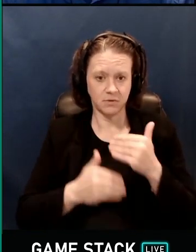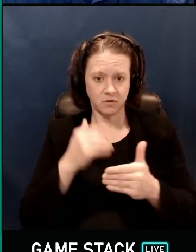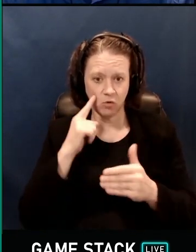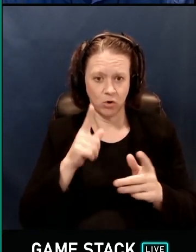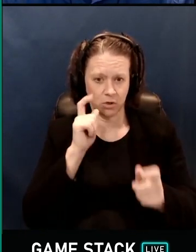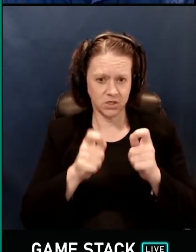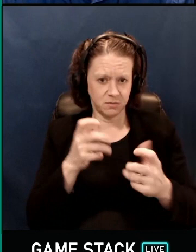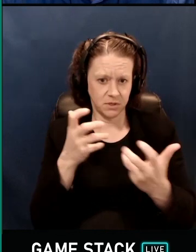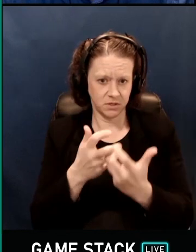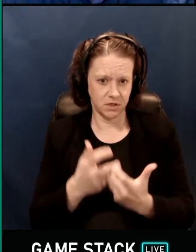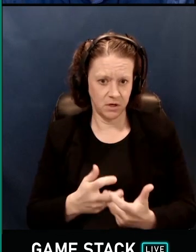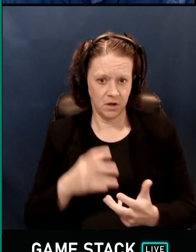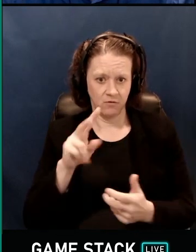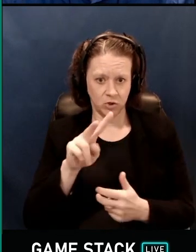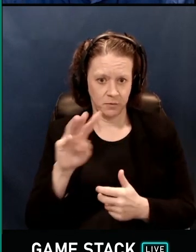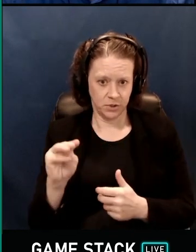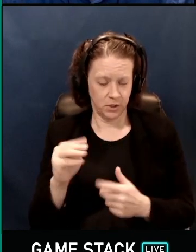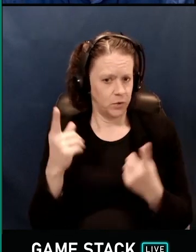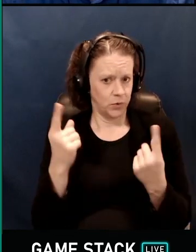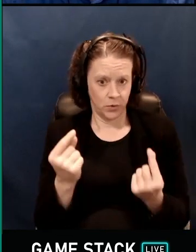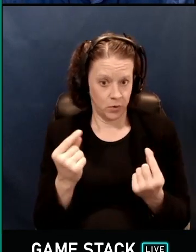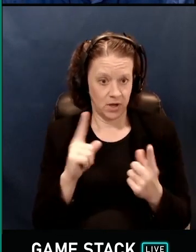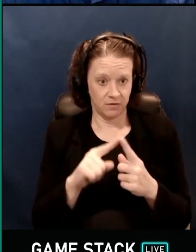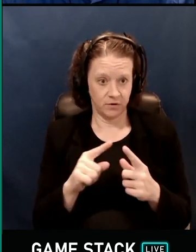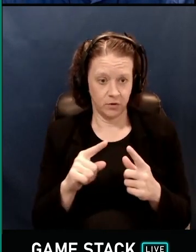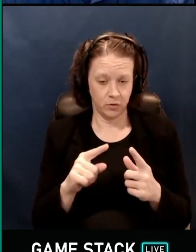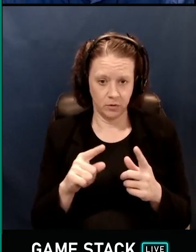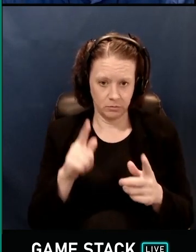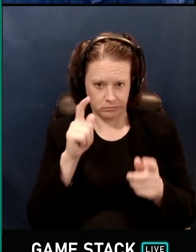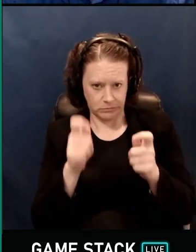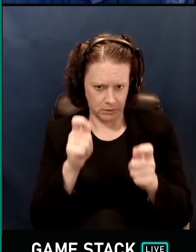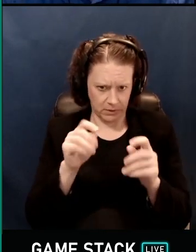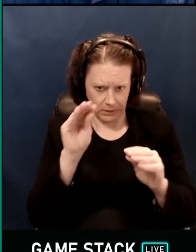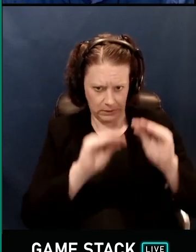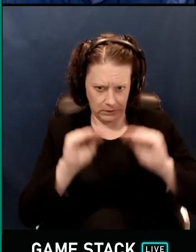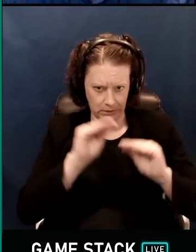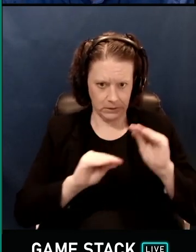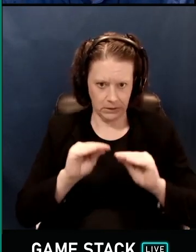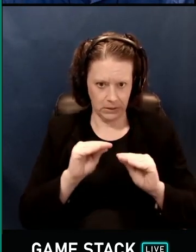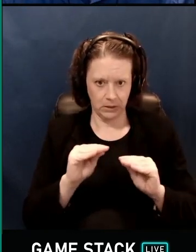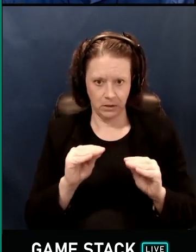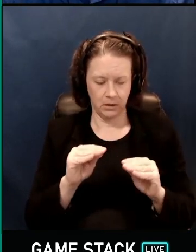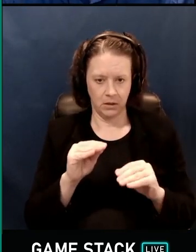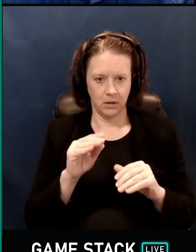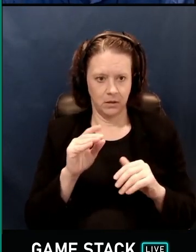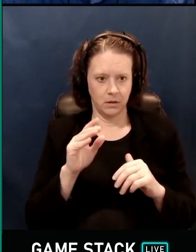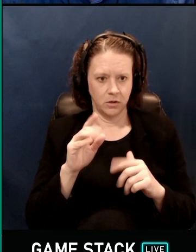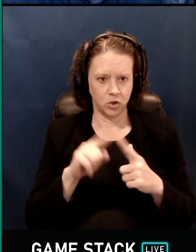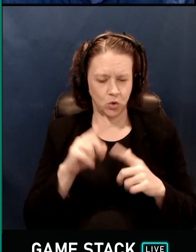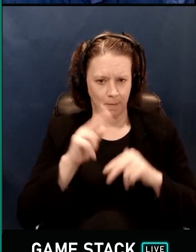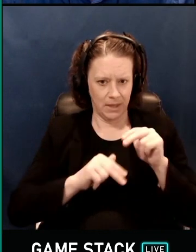You have to manipulate a virtual machine to build the image like creating,